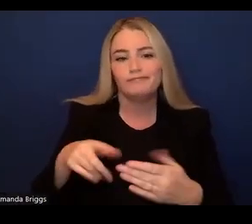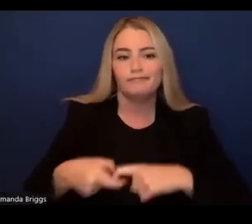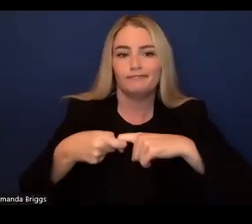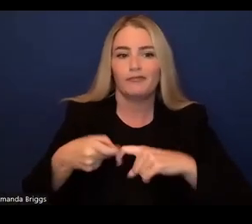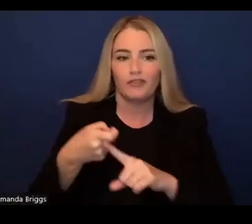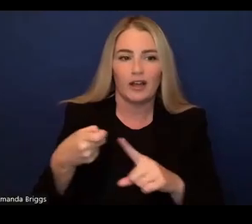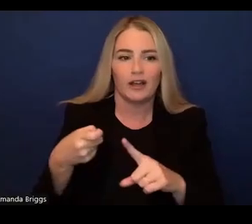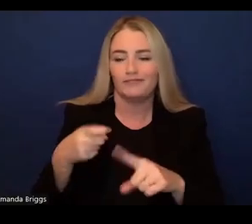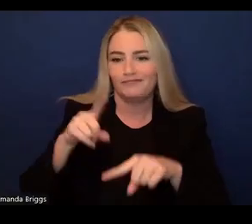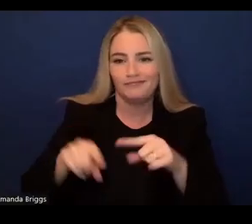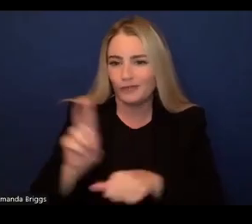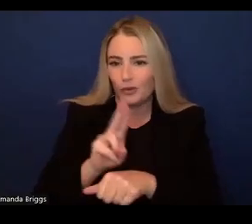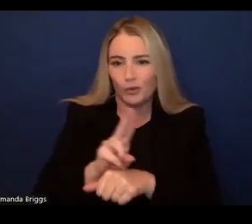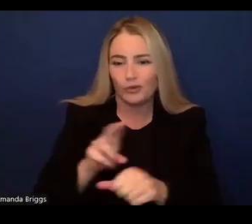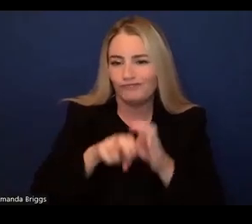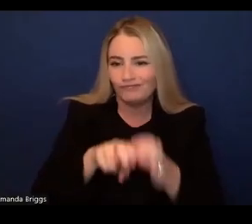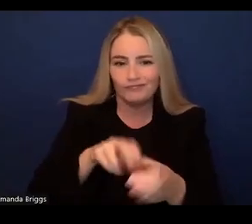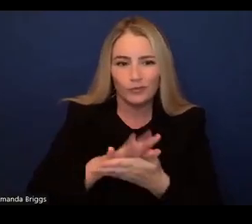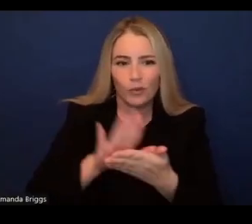utilizing the school bus or transportation,